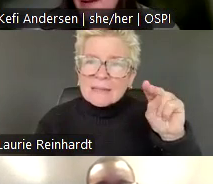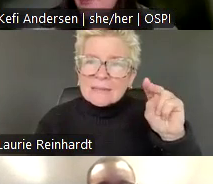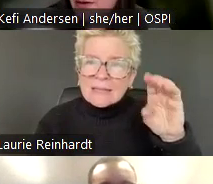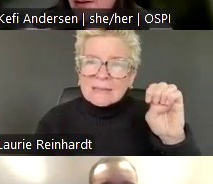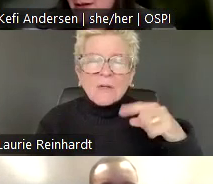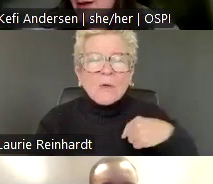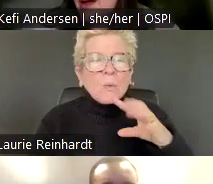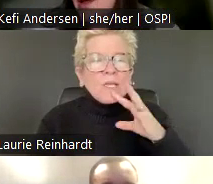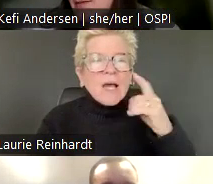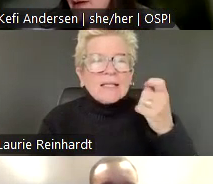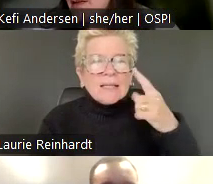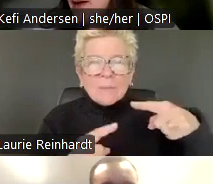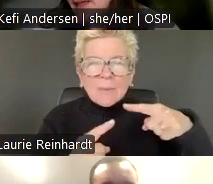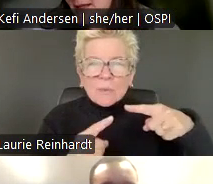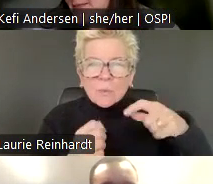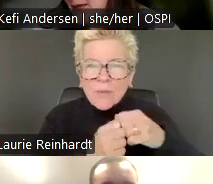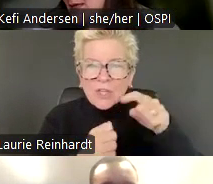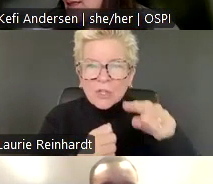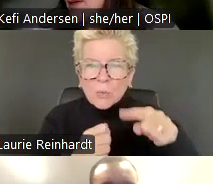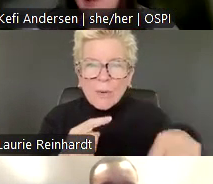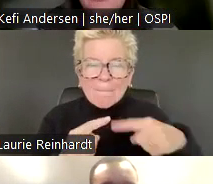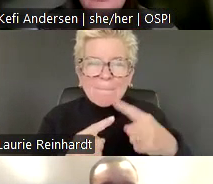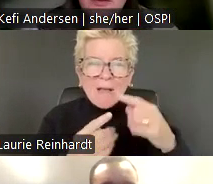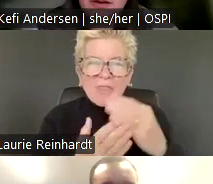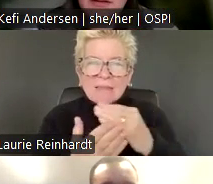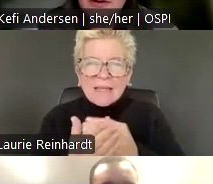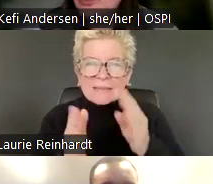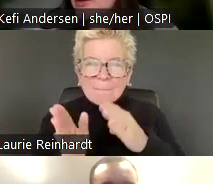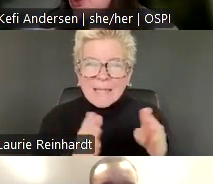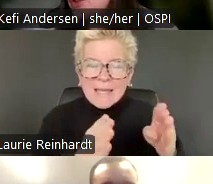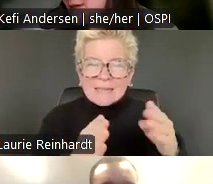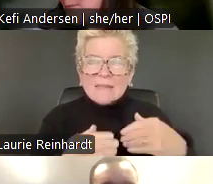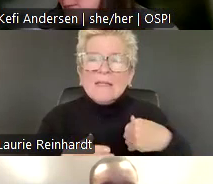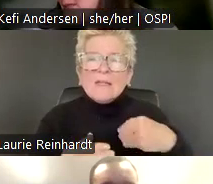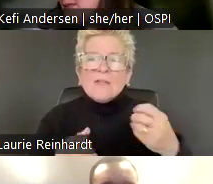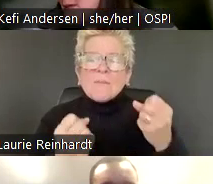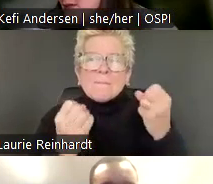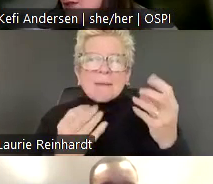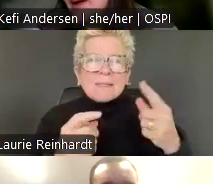about adopting lesson plans and you have so many different differentiation tips do you